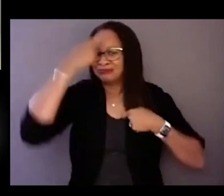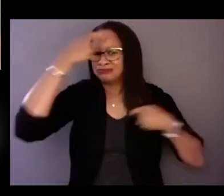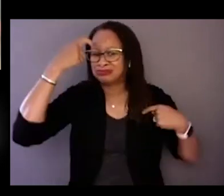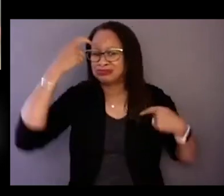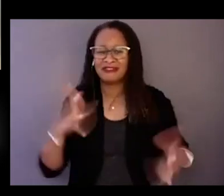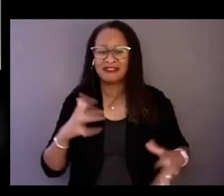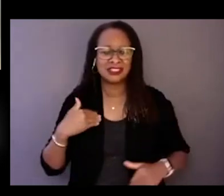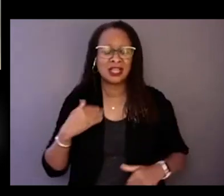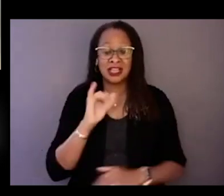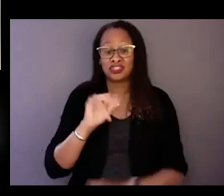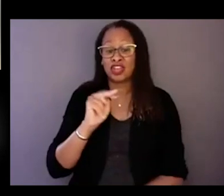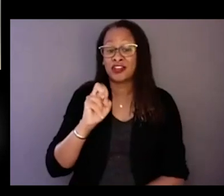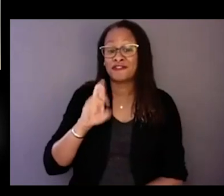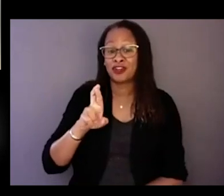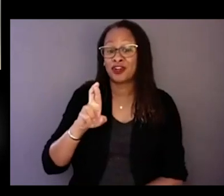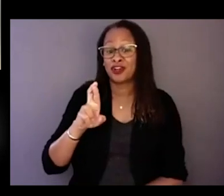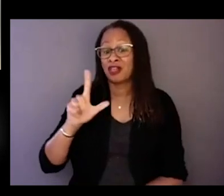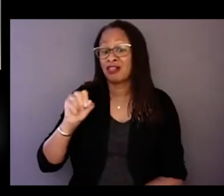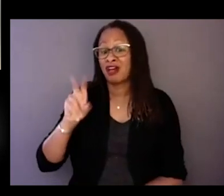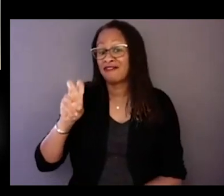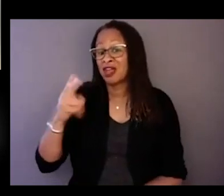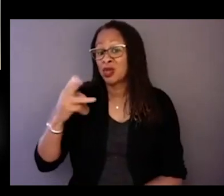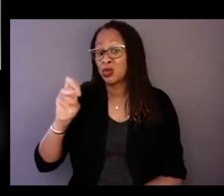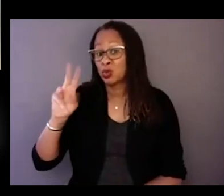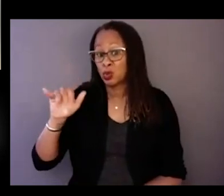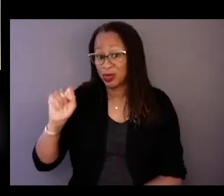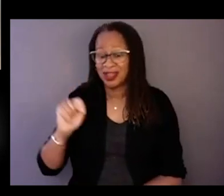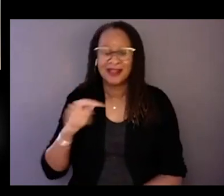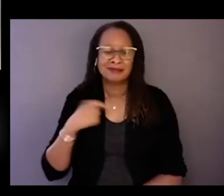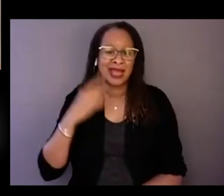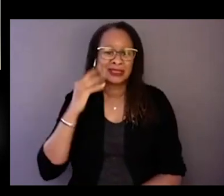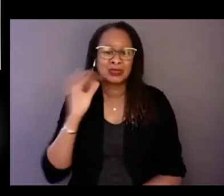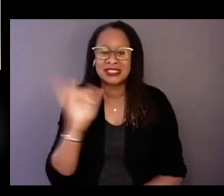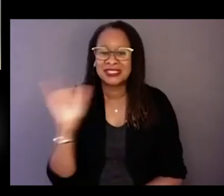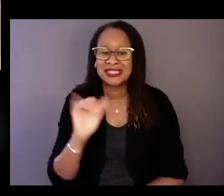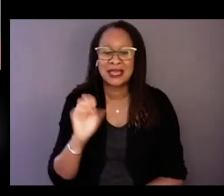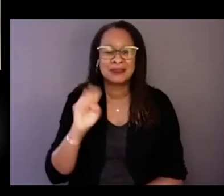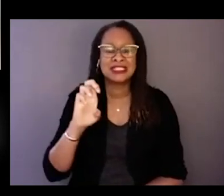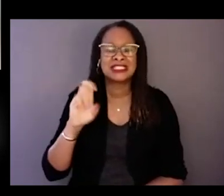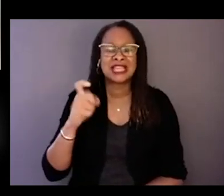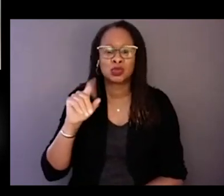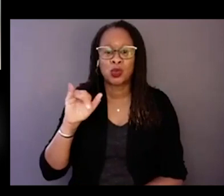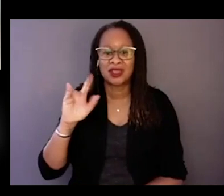I experienced that same sexualization and I reacted in a way that I now question